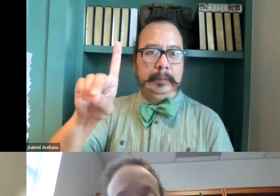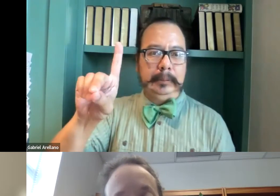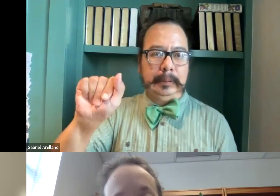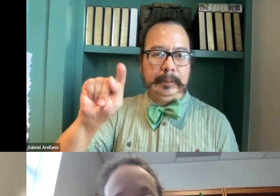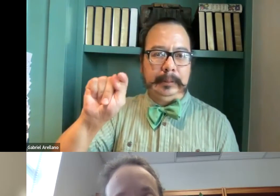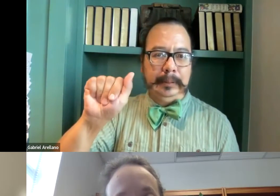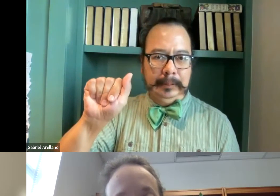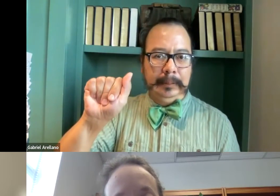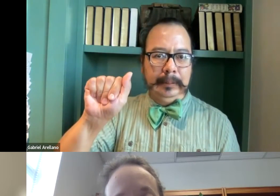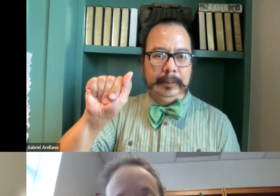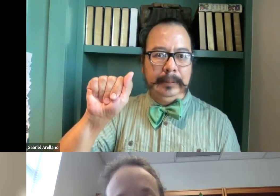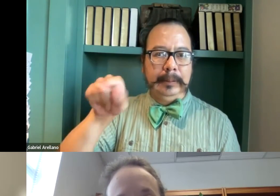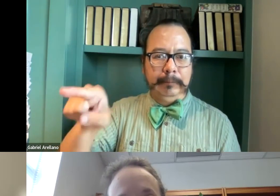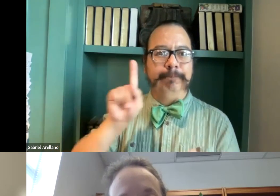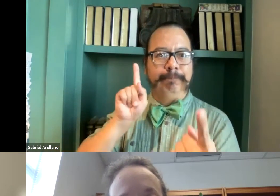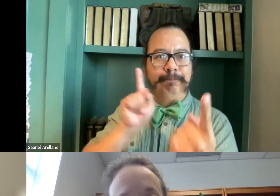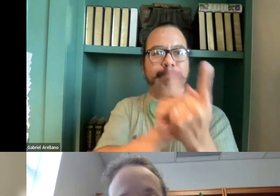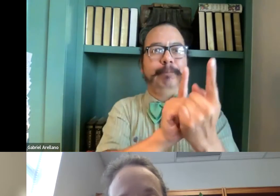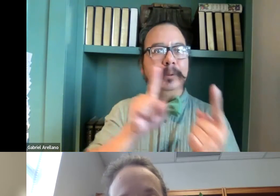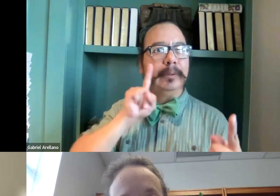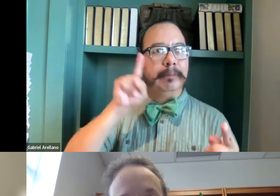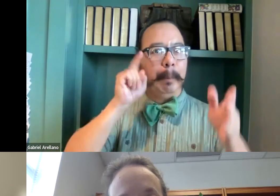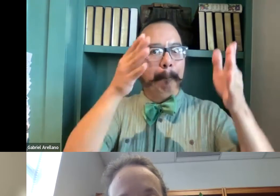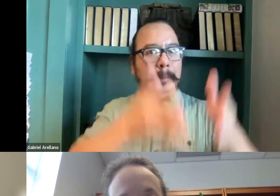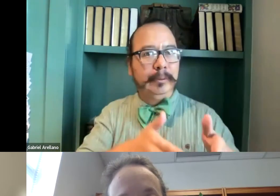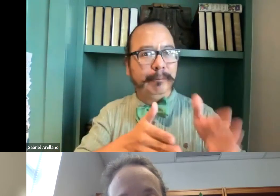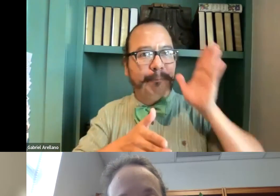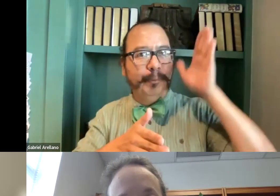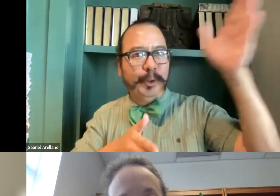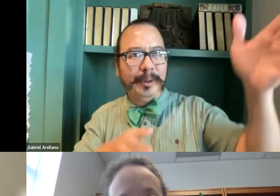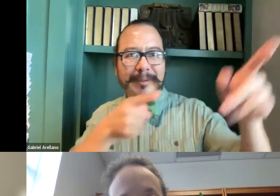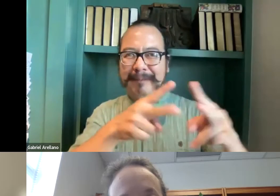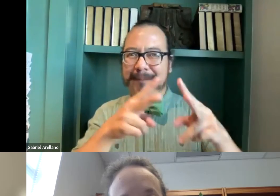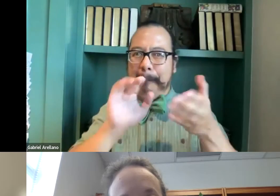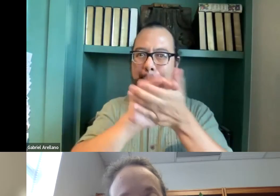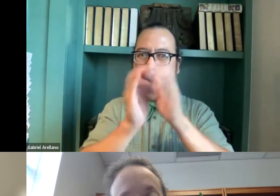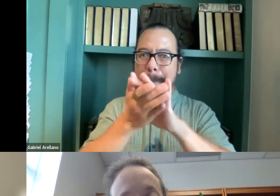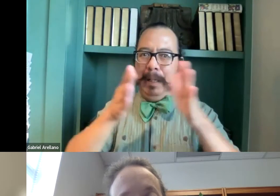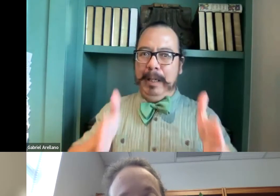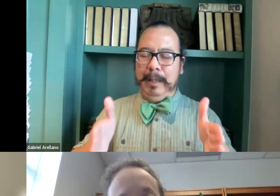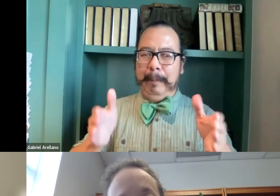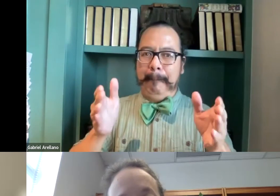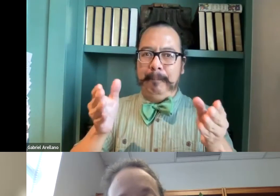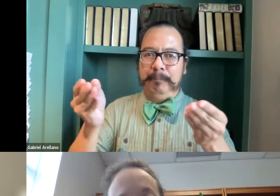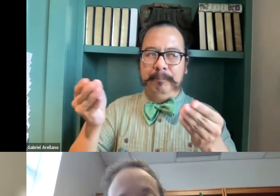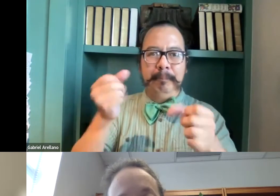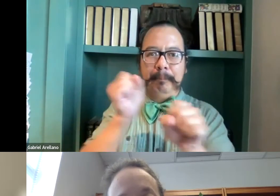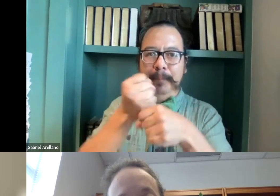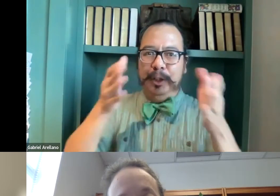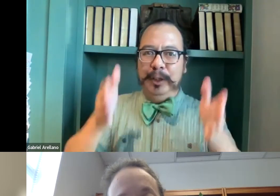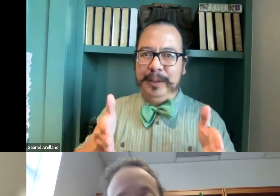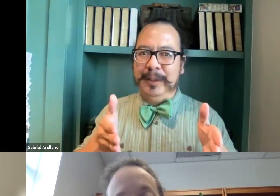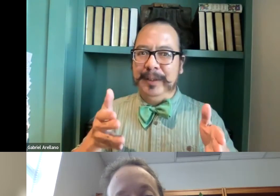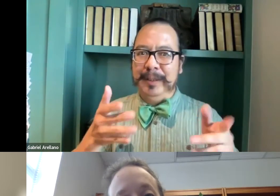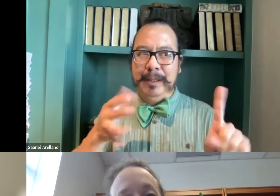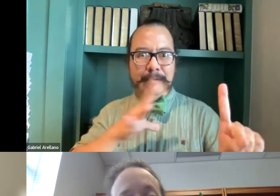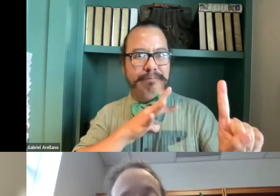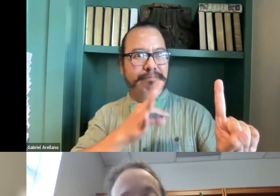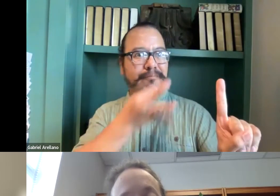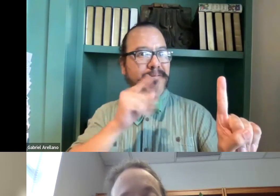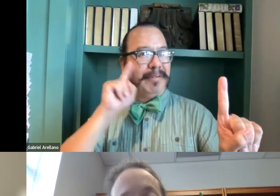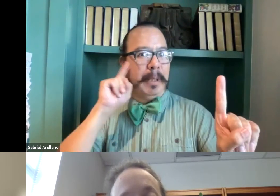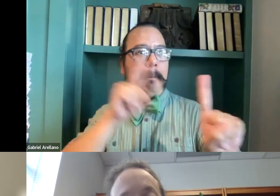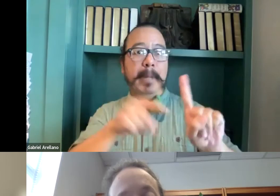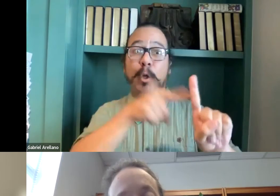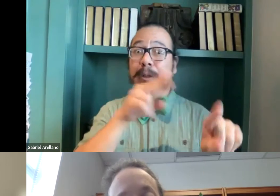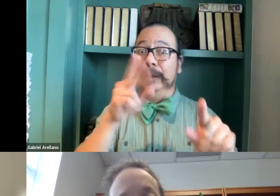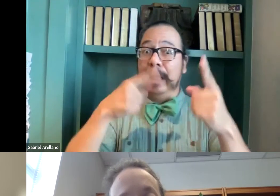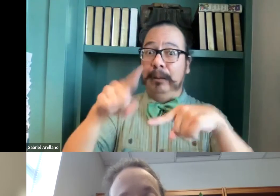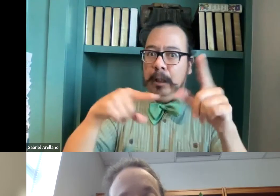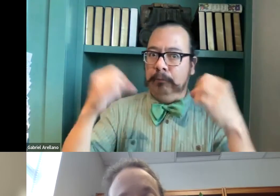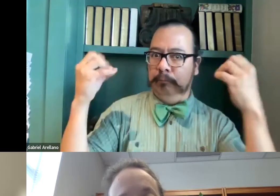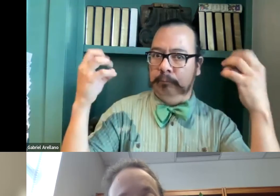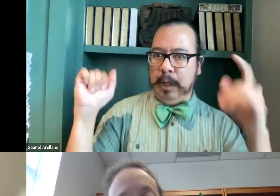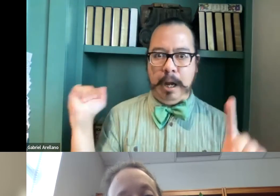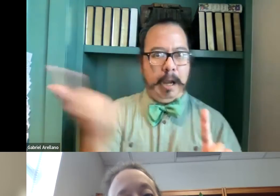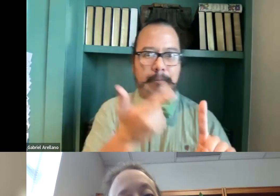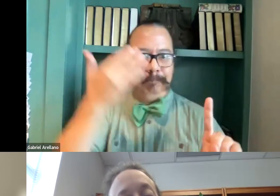Sign Language Interpreter | Paola Morales del Castillo, they: because there was a character by the name of uh data that met a deaf person in the future. There were a type of piece um making entity